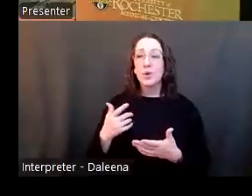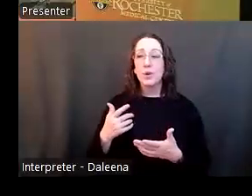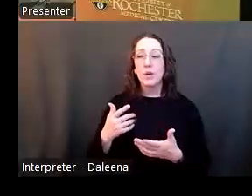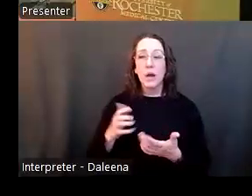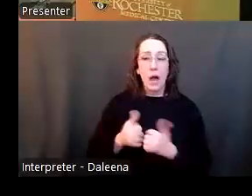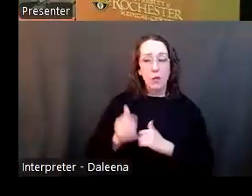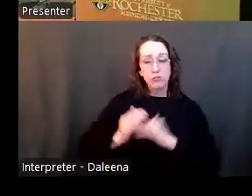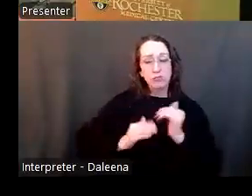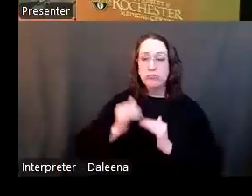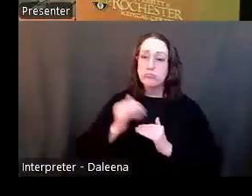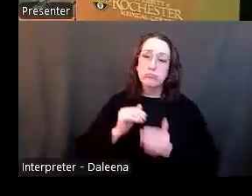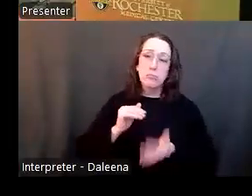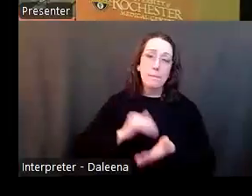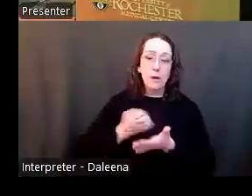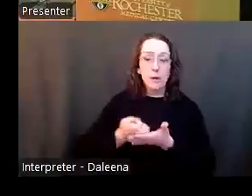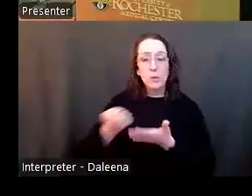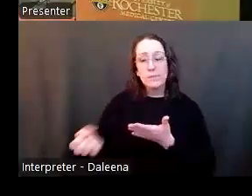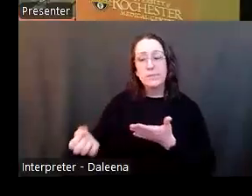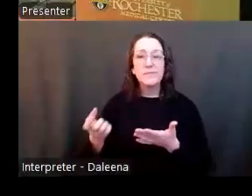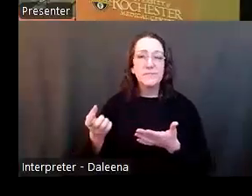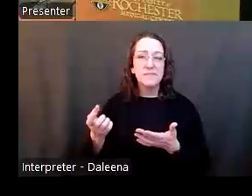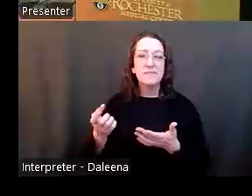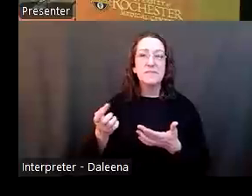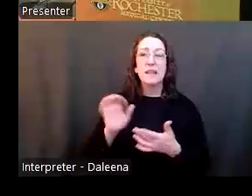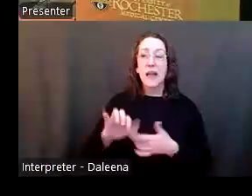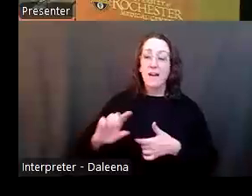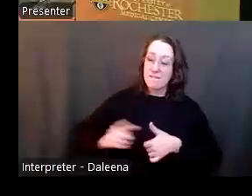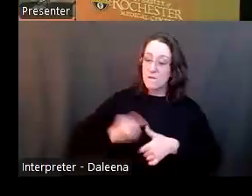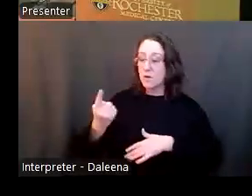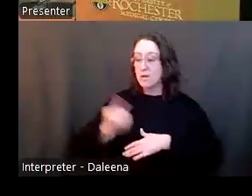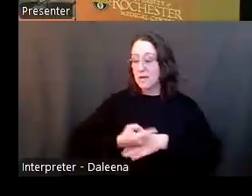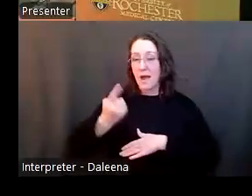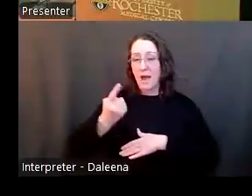they are with medical equipment and then on that first day they come in and they get to see our